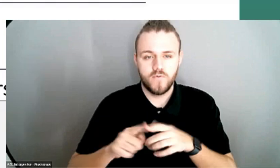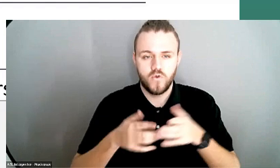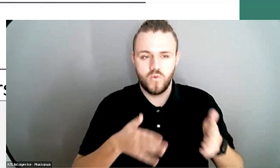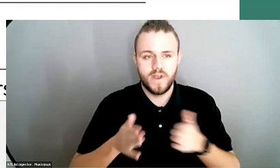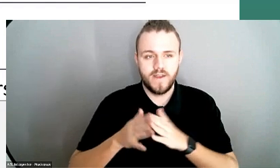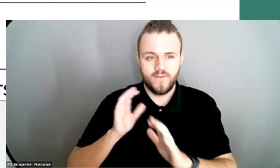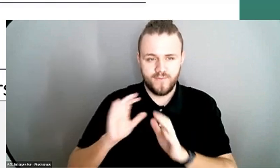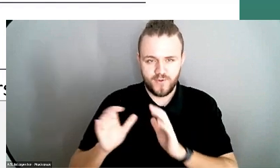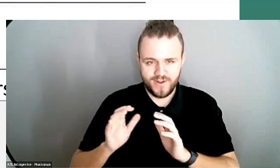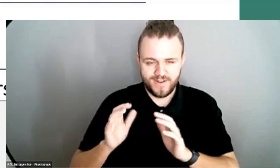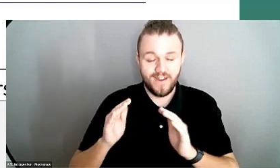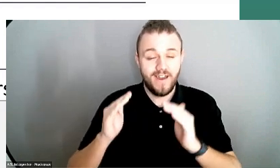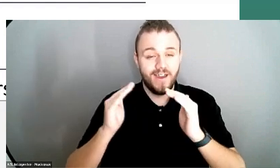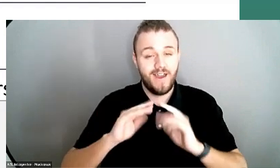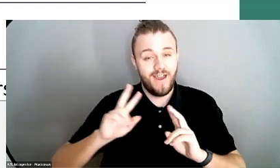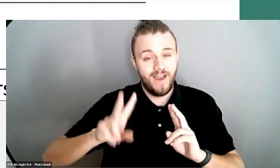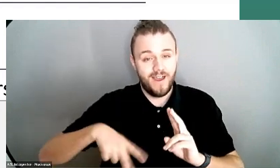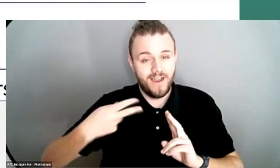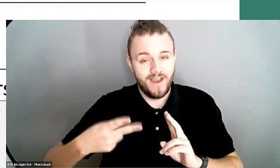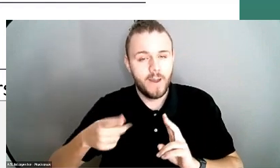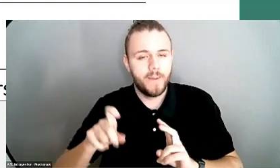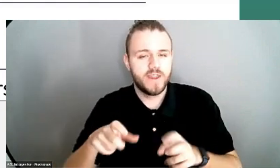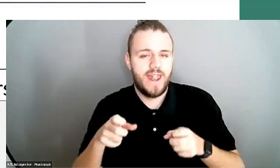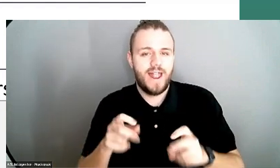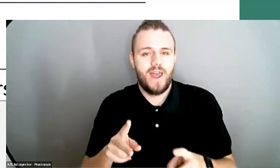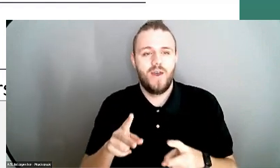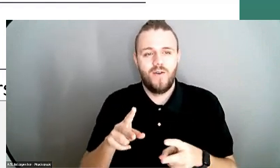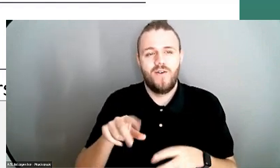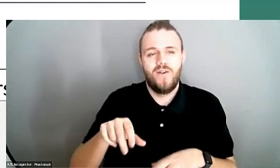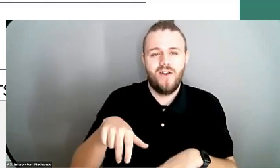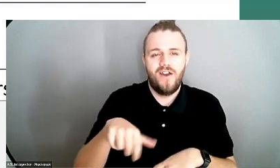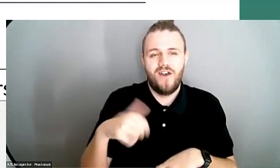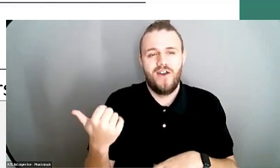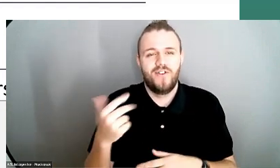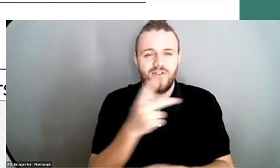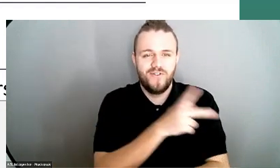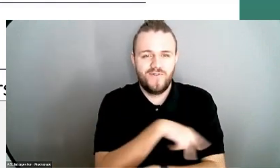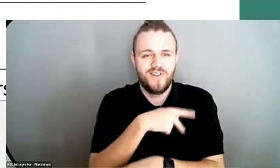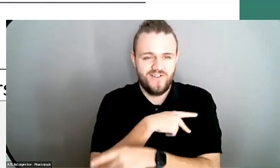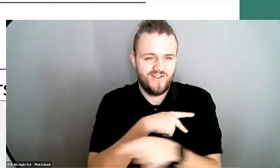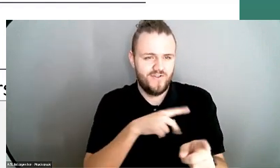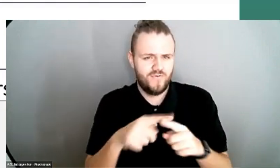you have to allow patients to participate in their care at